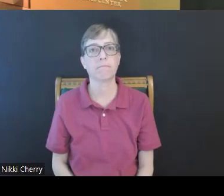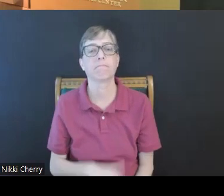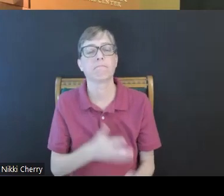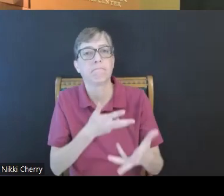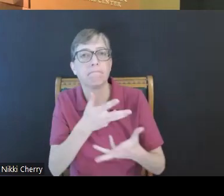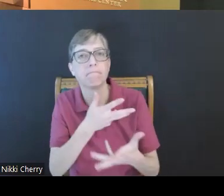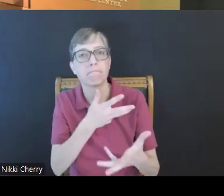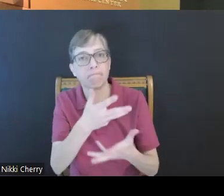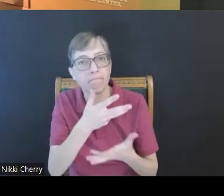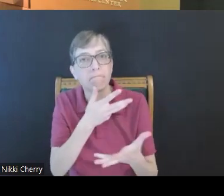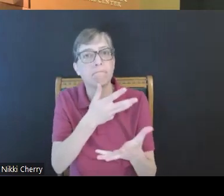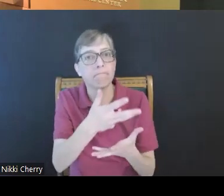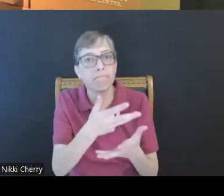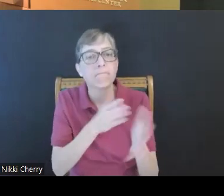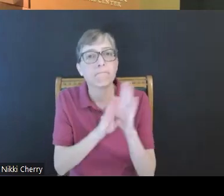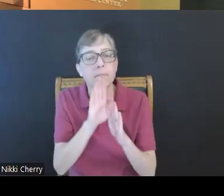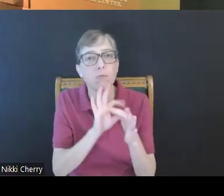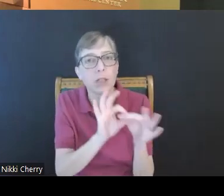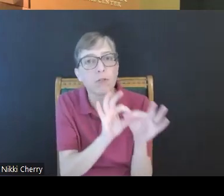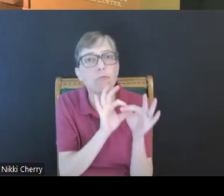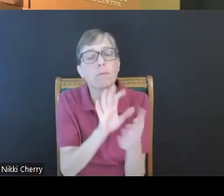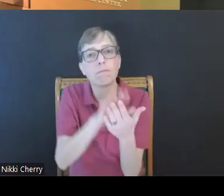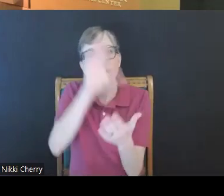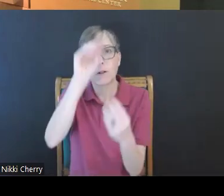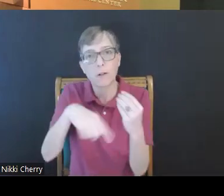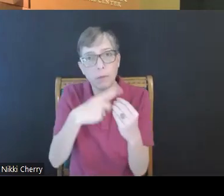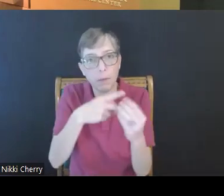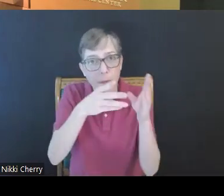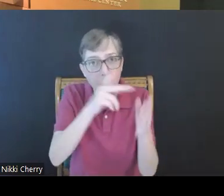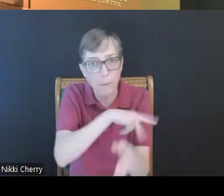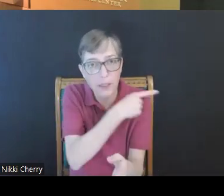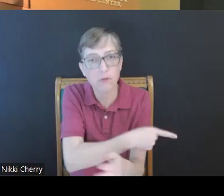you learn about the patient you make a diagnosis at least a working diagnosis you make an initial